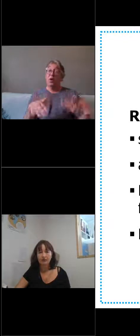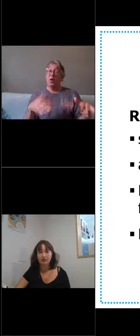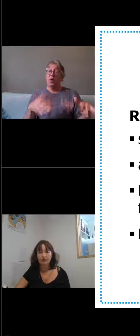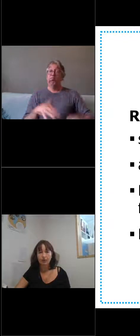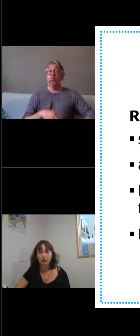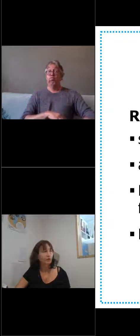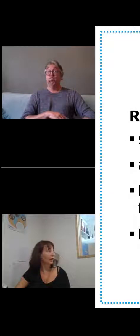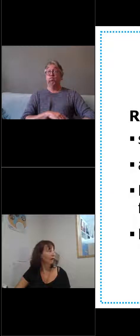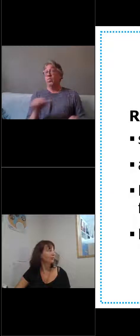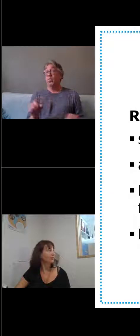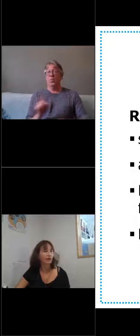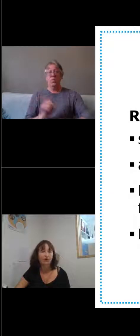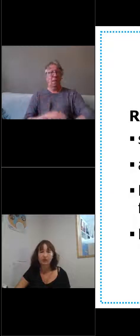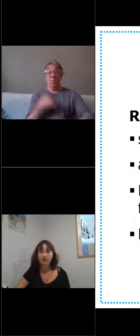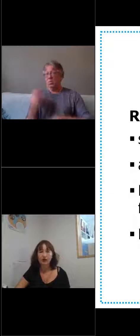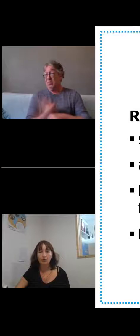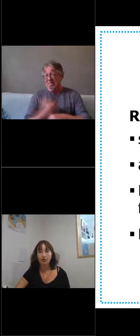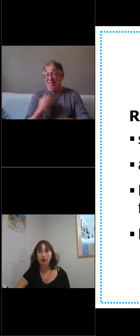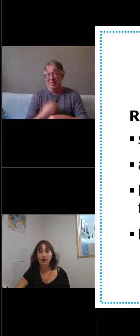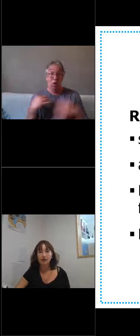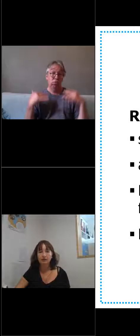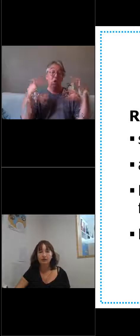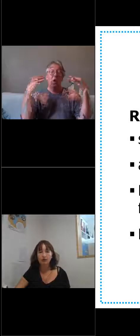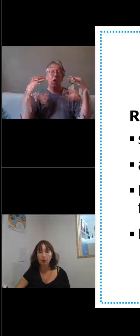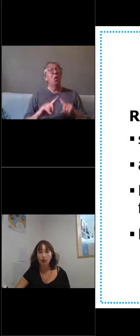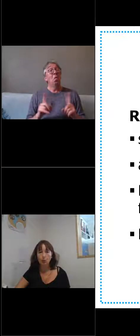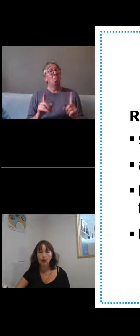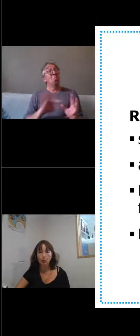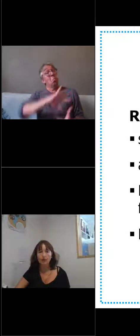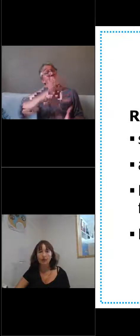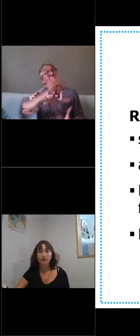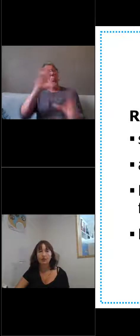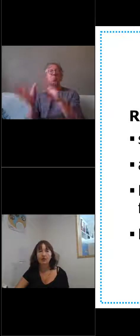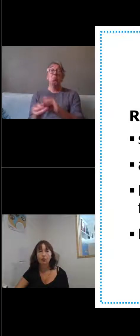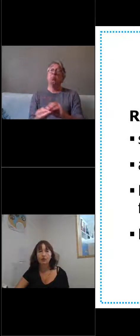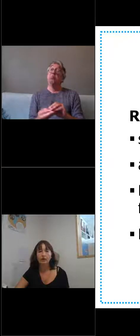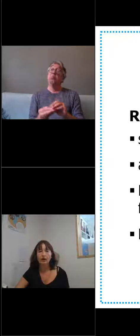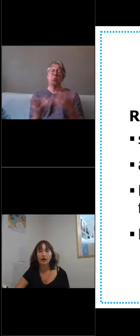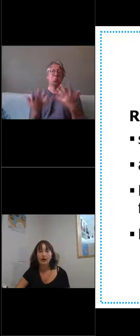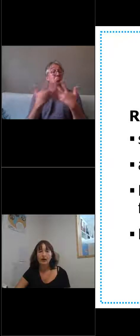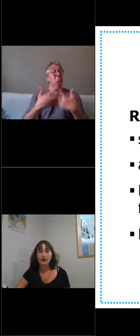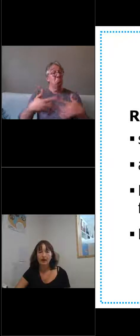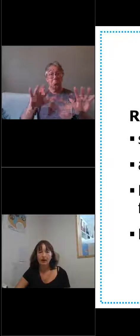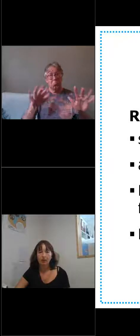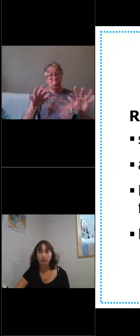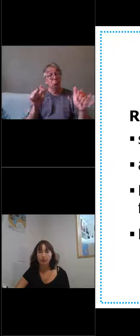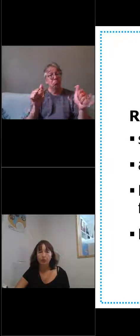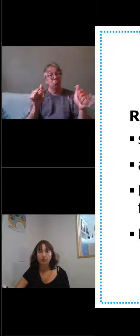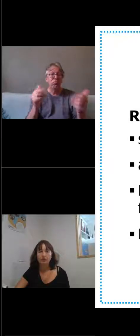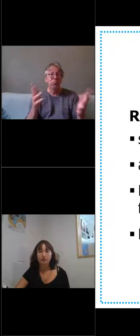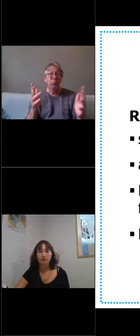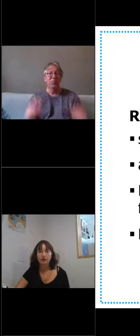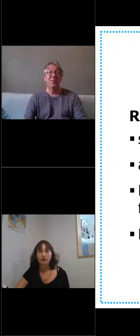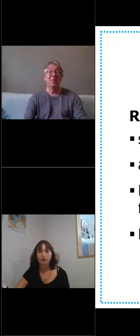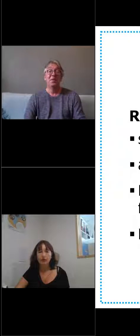But it worked out quite well. We have one volunteer...